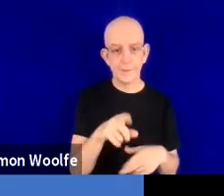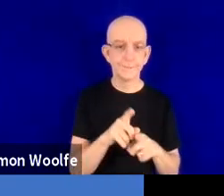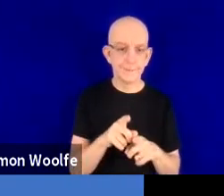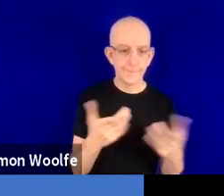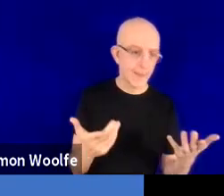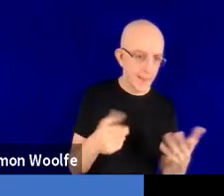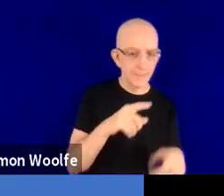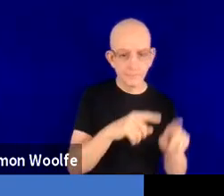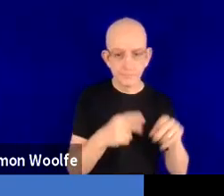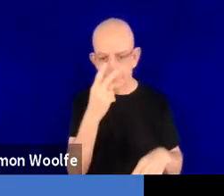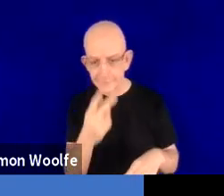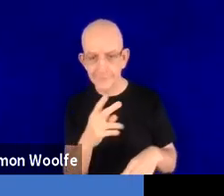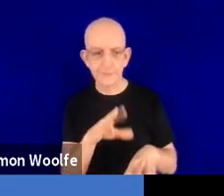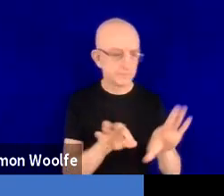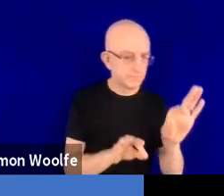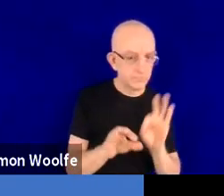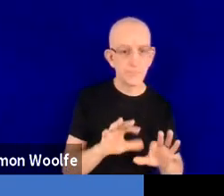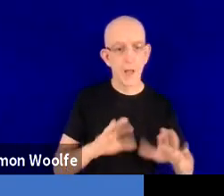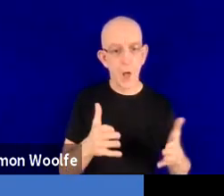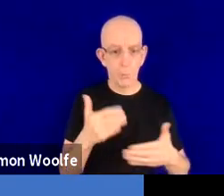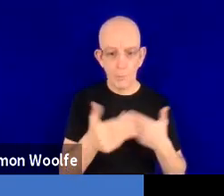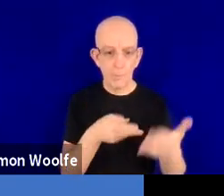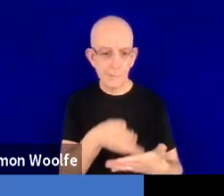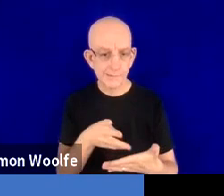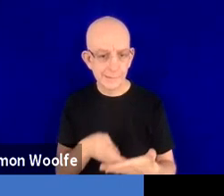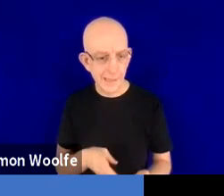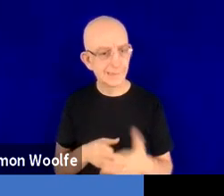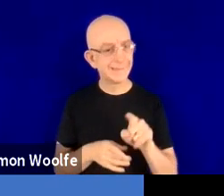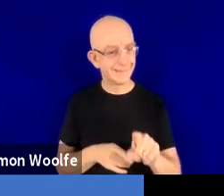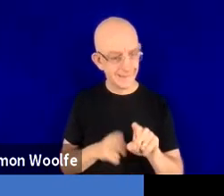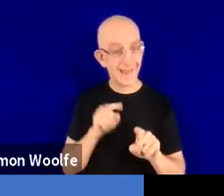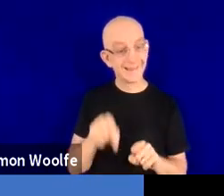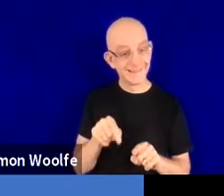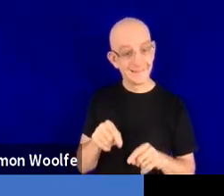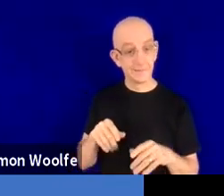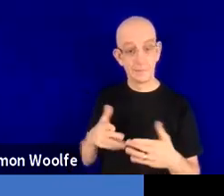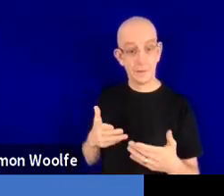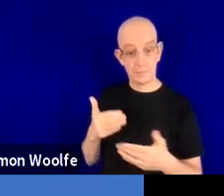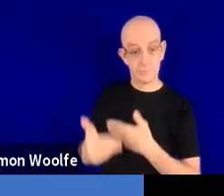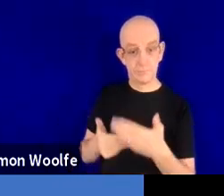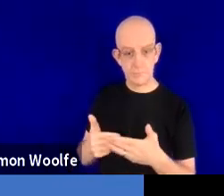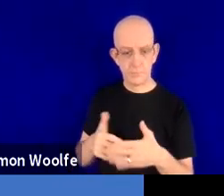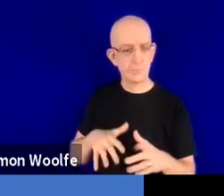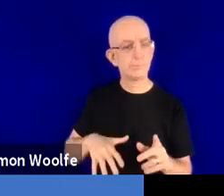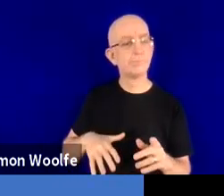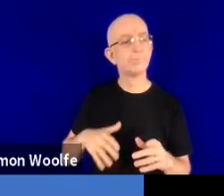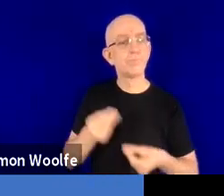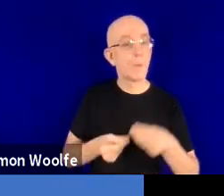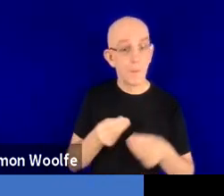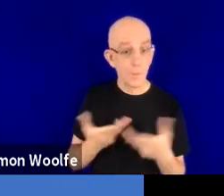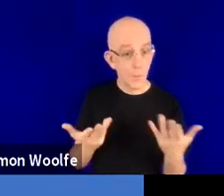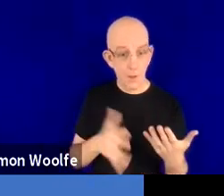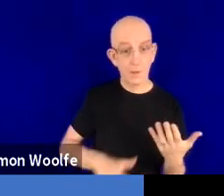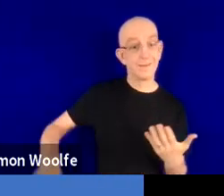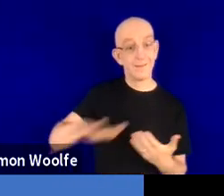don't have a particularly good record of taking account of the specific circumstances of person with disabilities